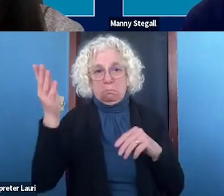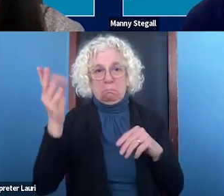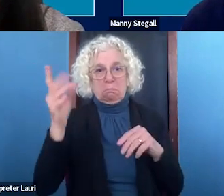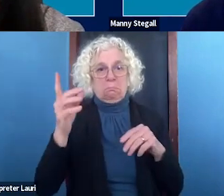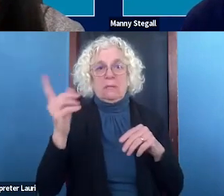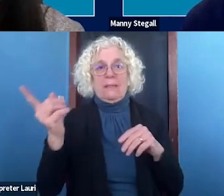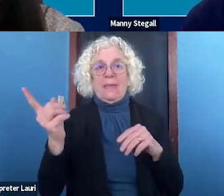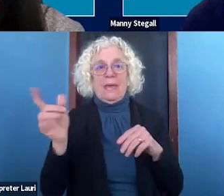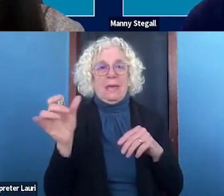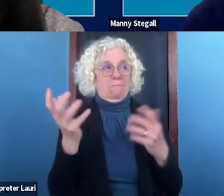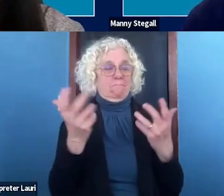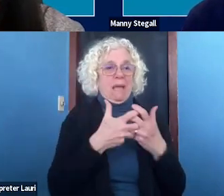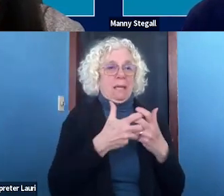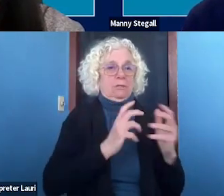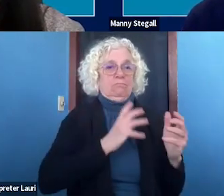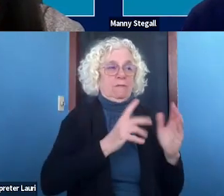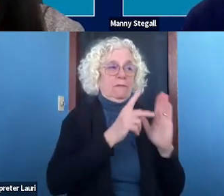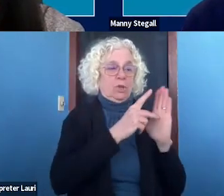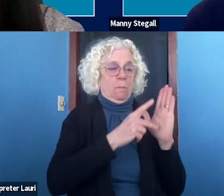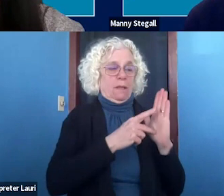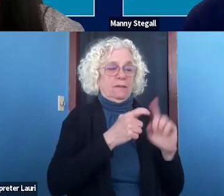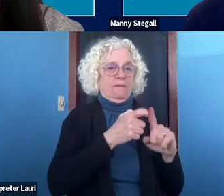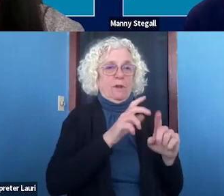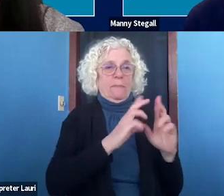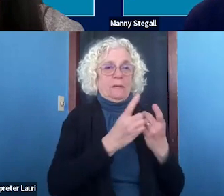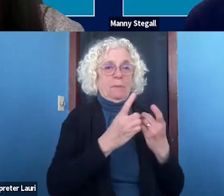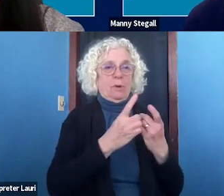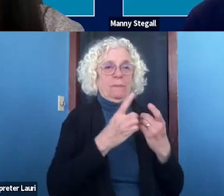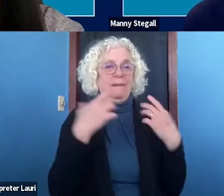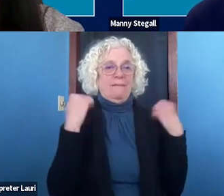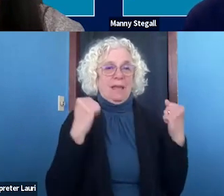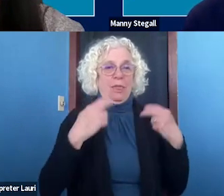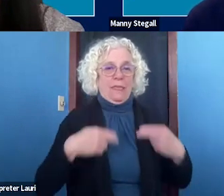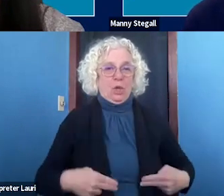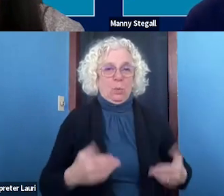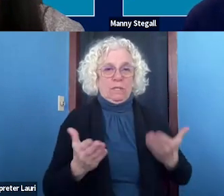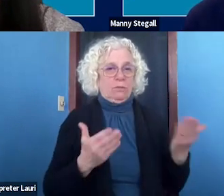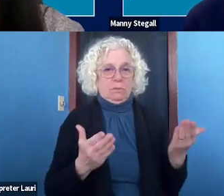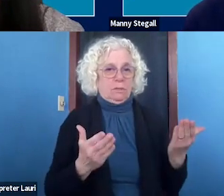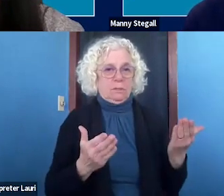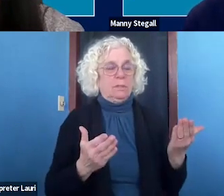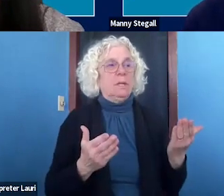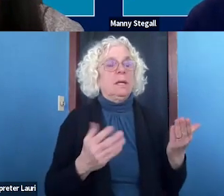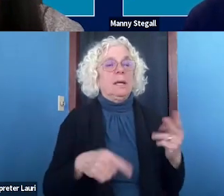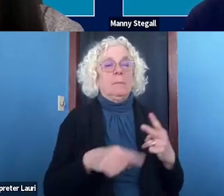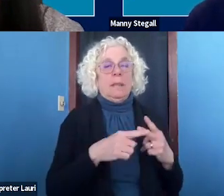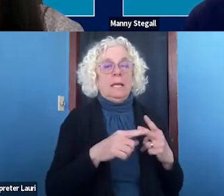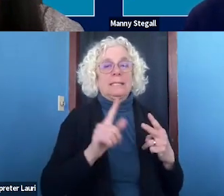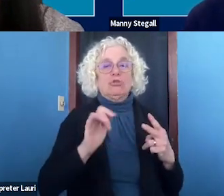the official policies of the department of Health and Human Services. Nor does mention of trade names, commercial practices